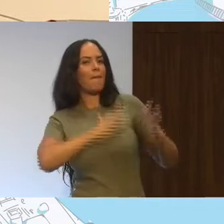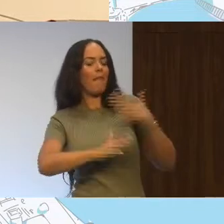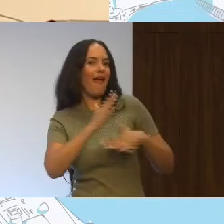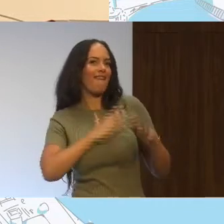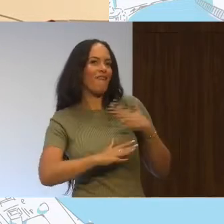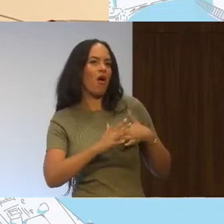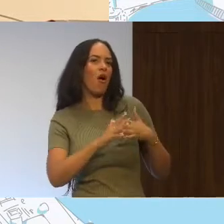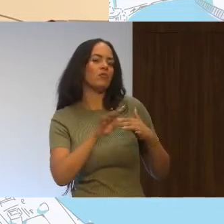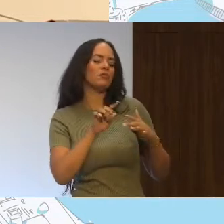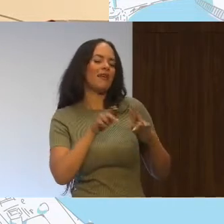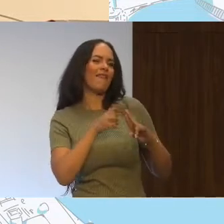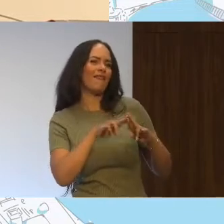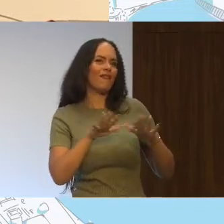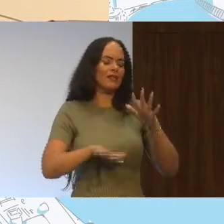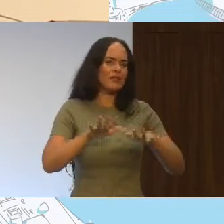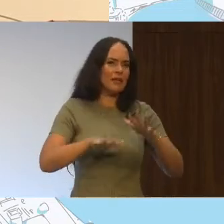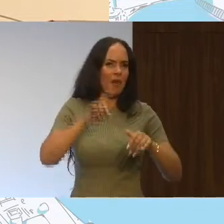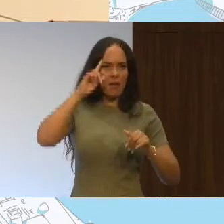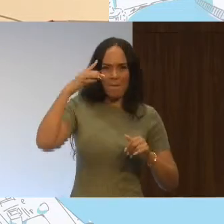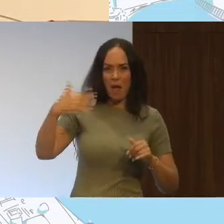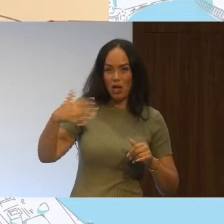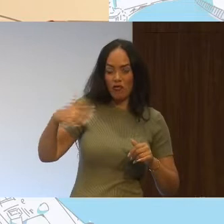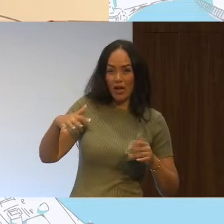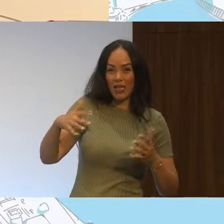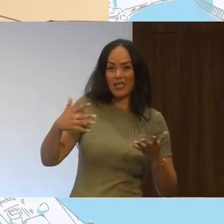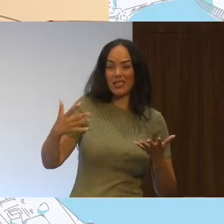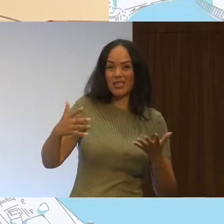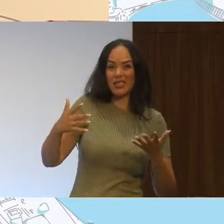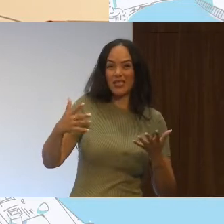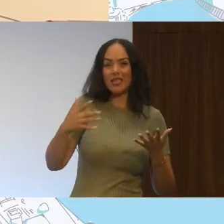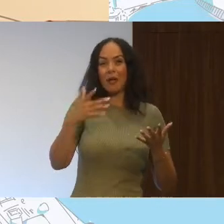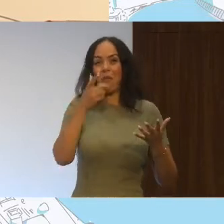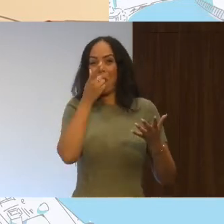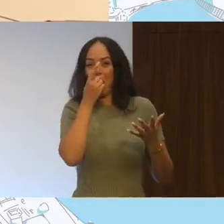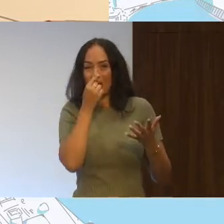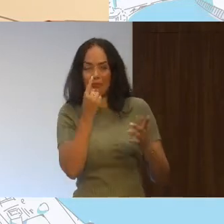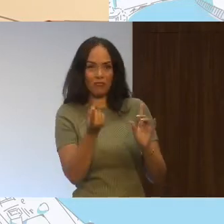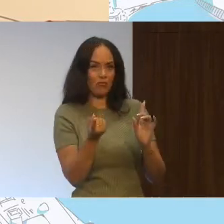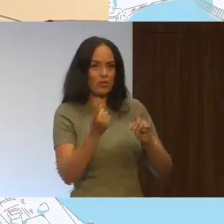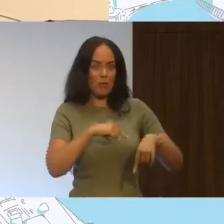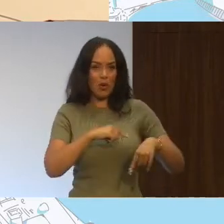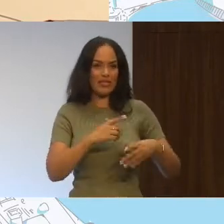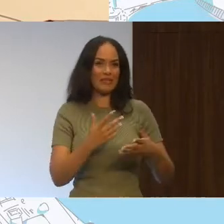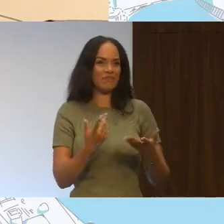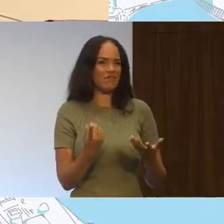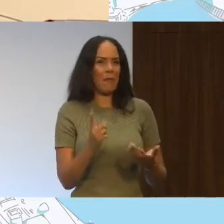to migraine, the chances are high that they could respond. But then there's no published evidence.